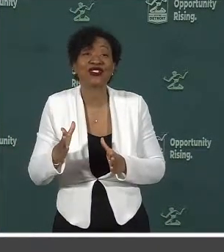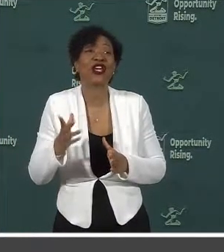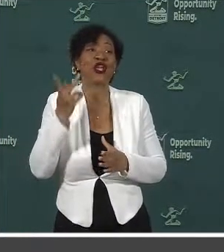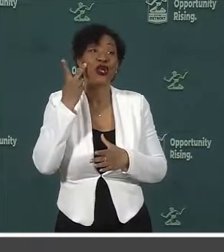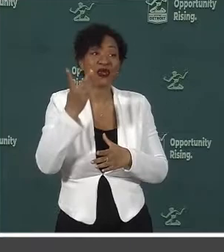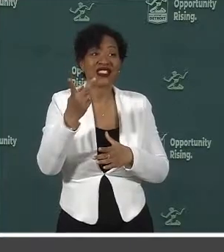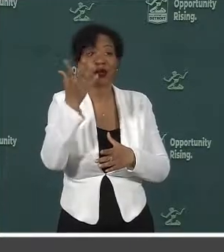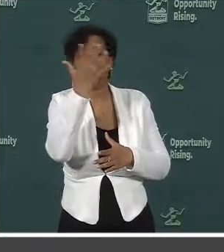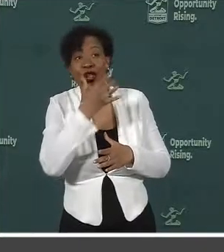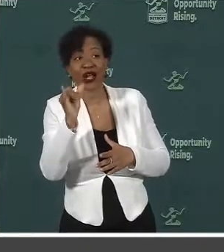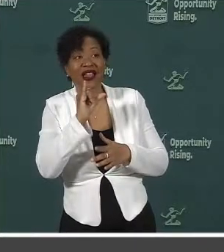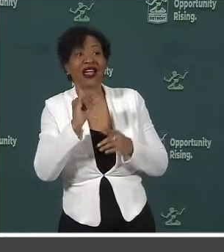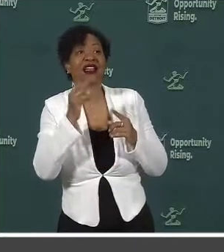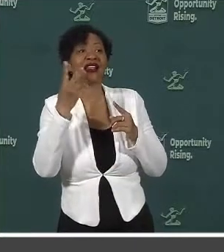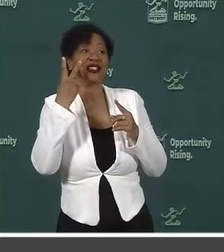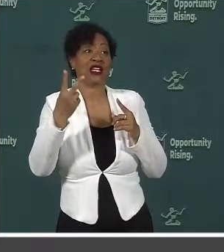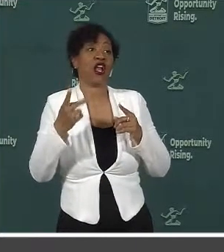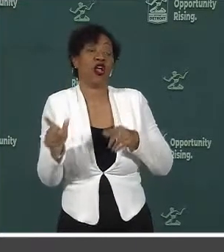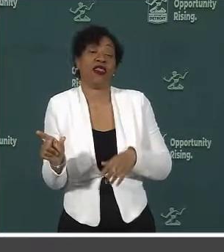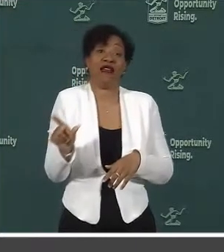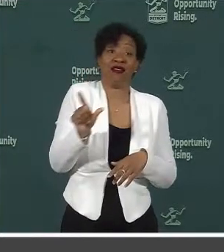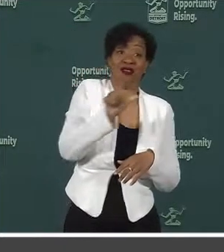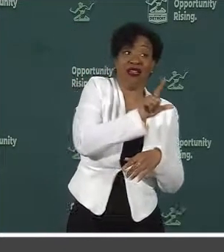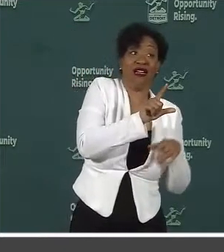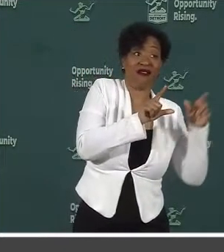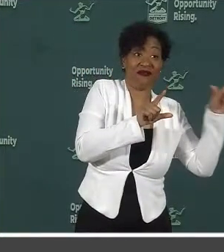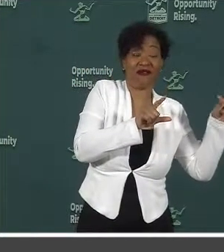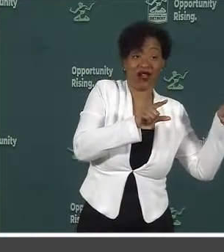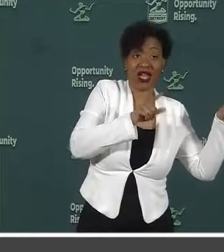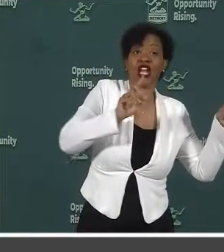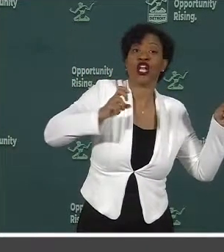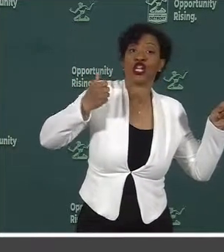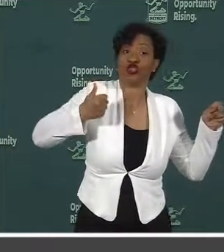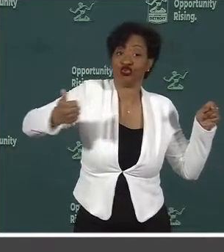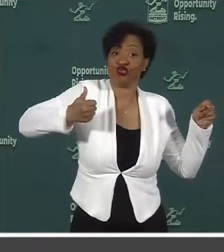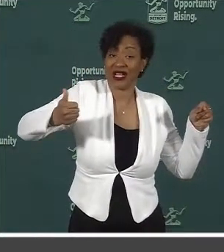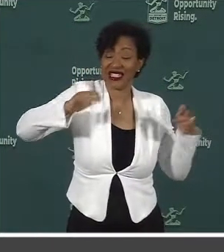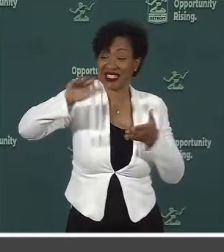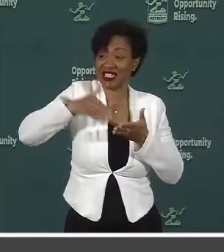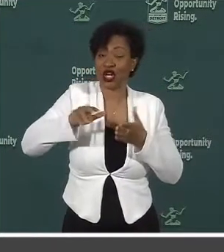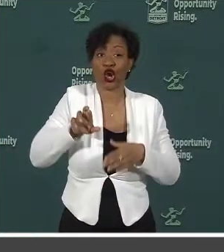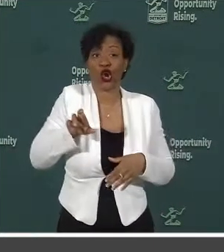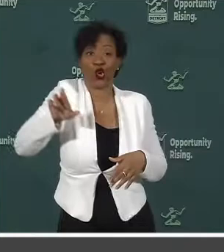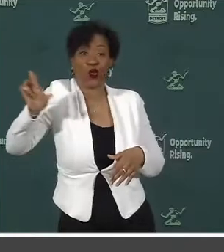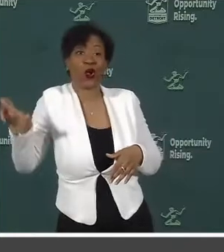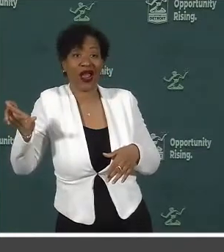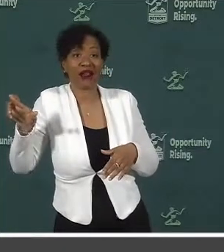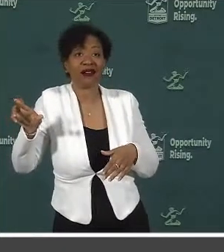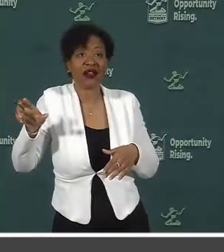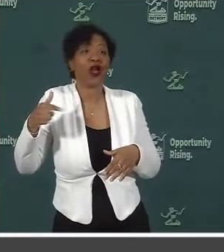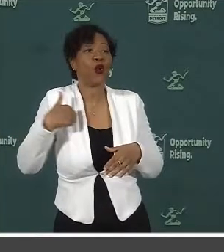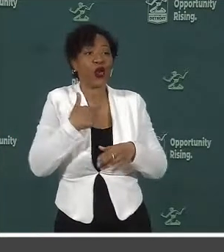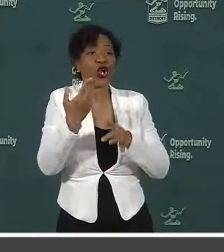THE COLISEUM PARK ON THE LEFT THE TRANSIT CENTER ON THE RIGHT THIS IS THE WAY WHERE WE'RE USING THESE ICONIC PROPERTIES